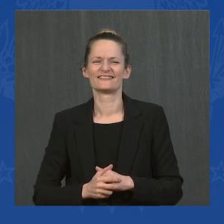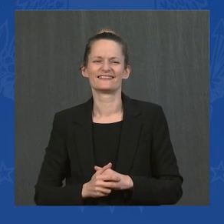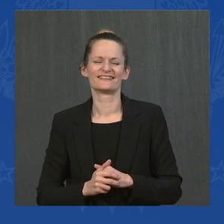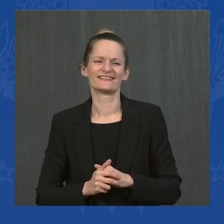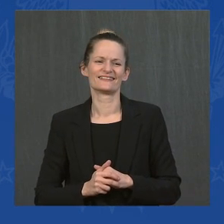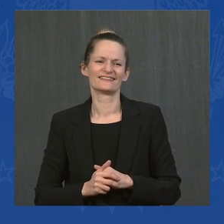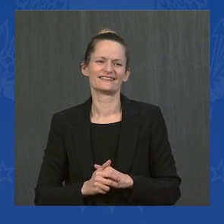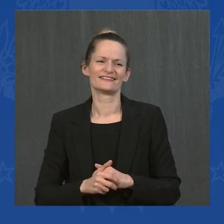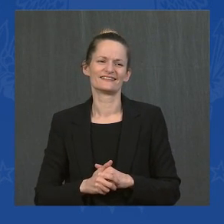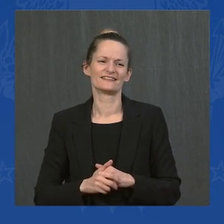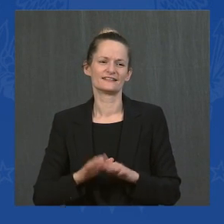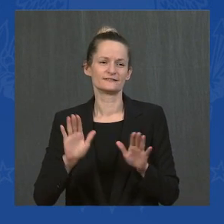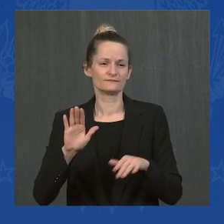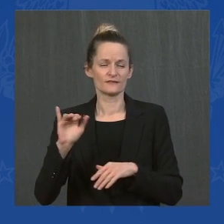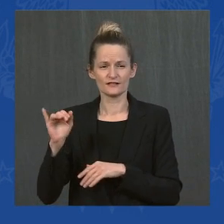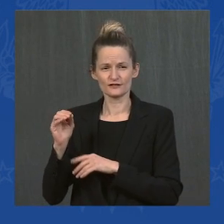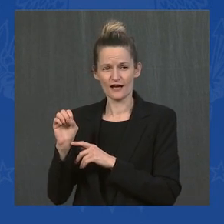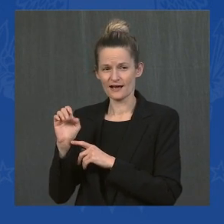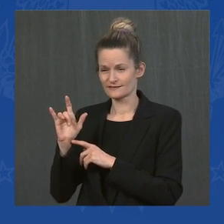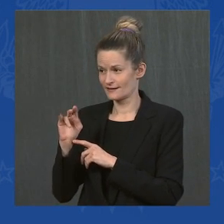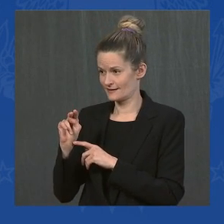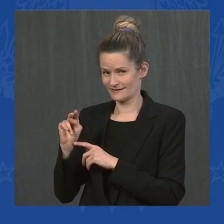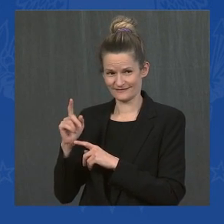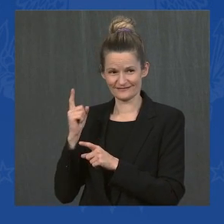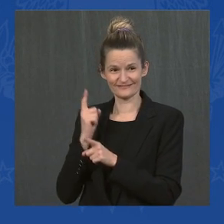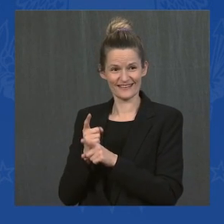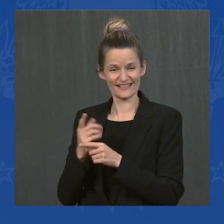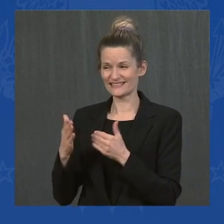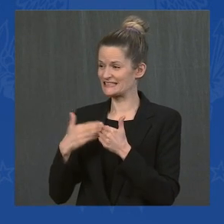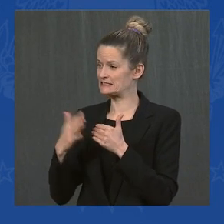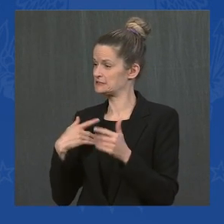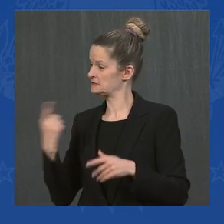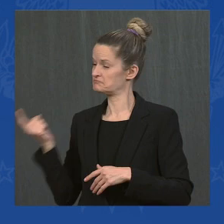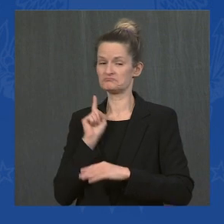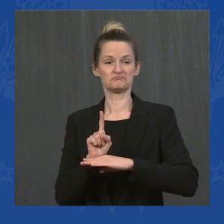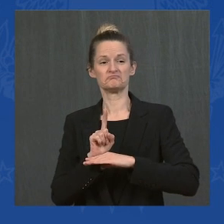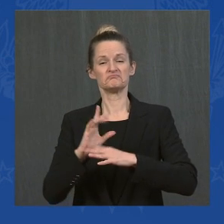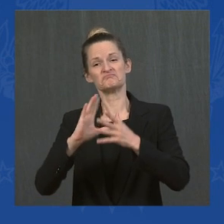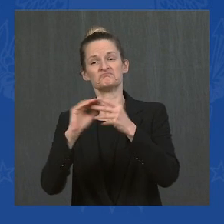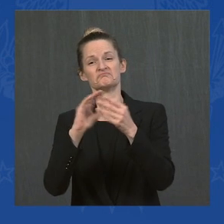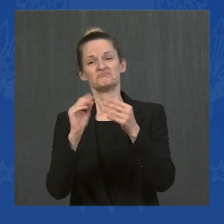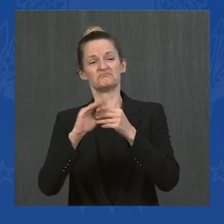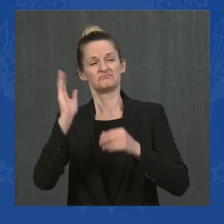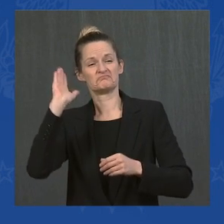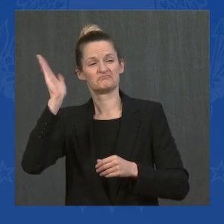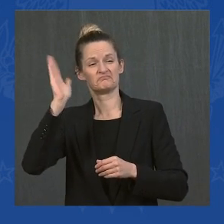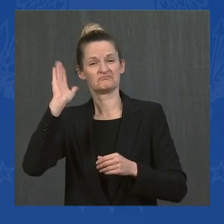Just walking in and stand at the podium, and -- speaking at the White House. Nothing to it.